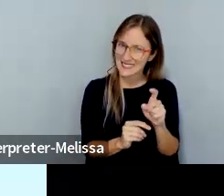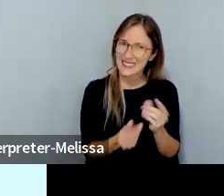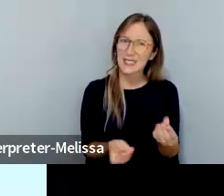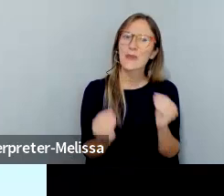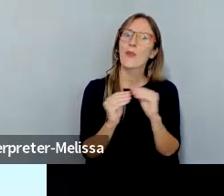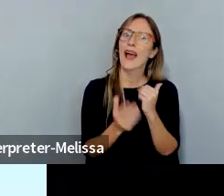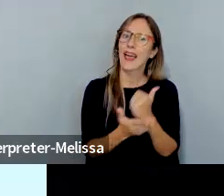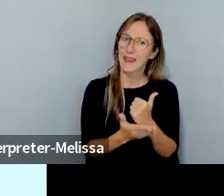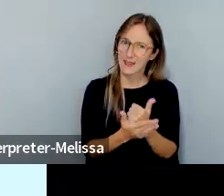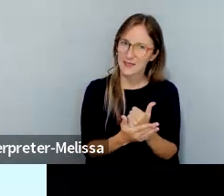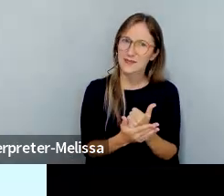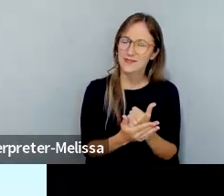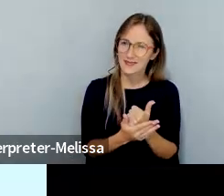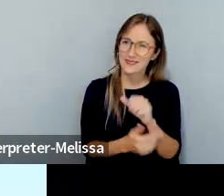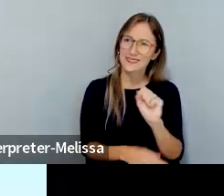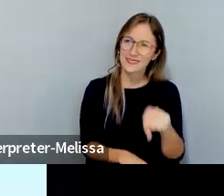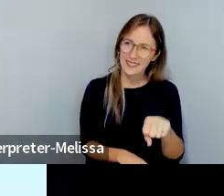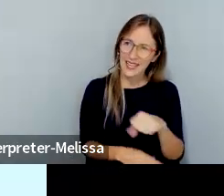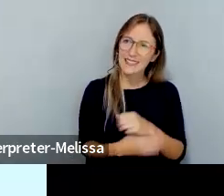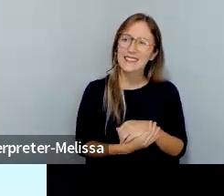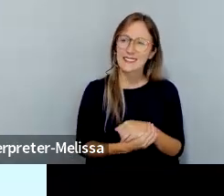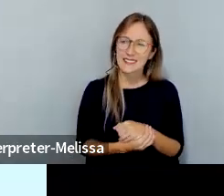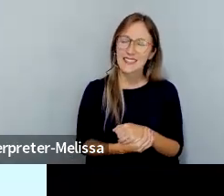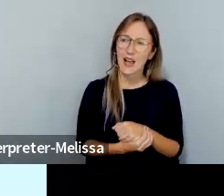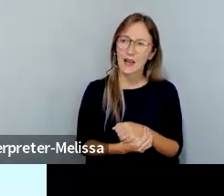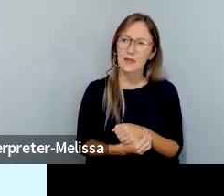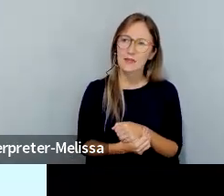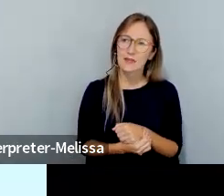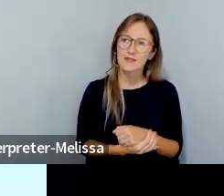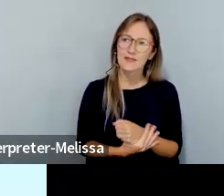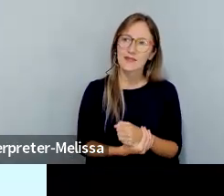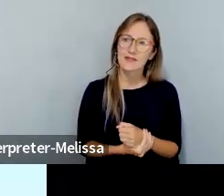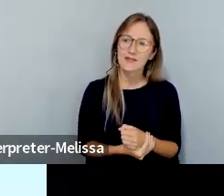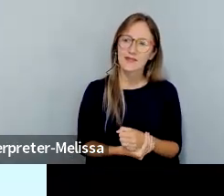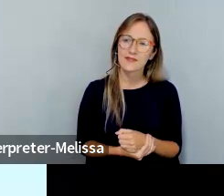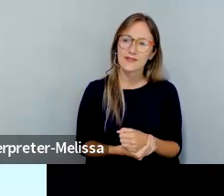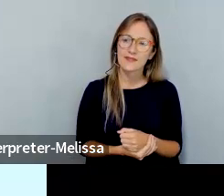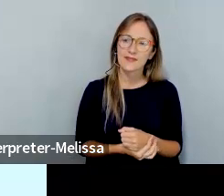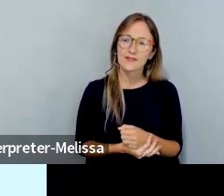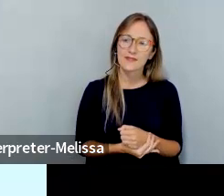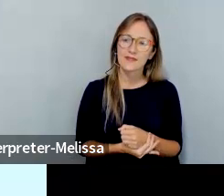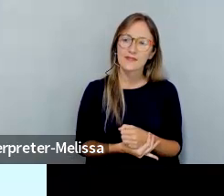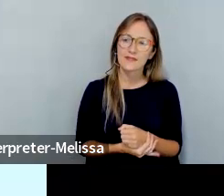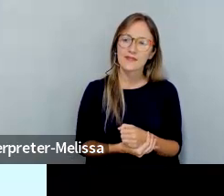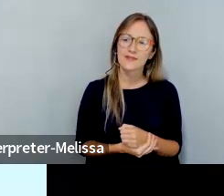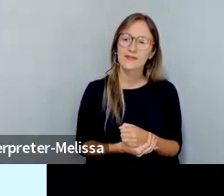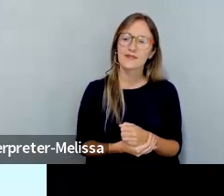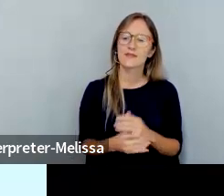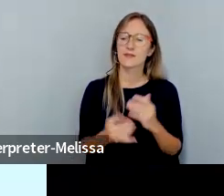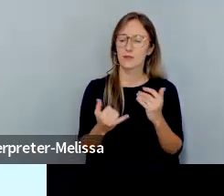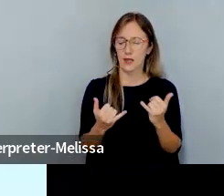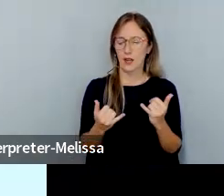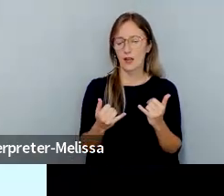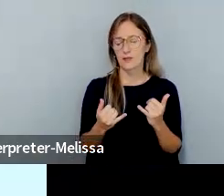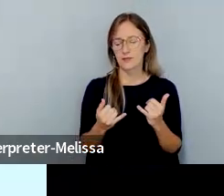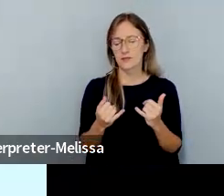a lot of the other groups or sexuality that have been rest -- represented